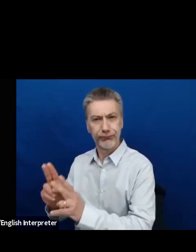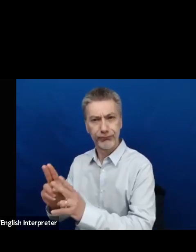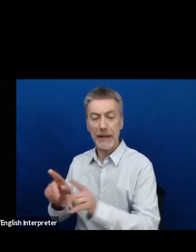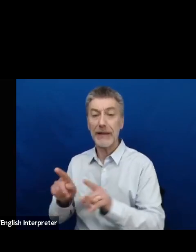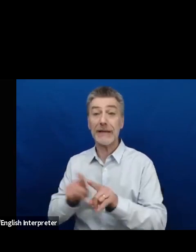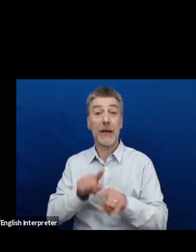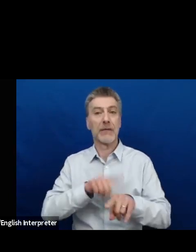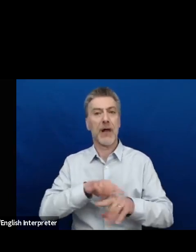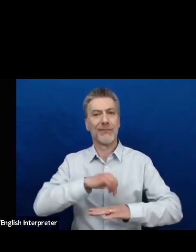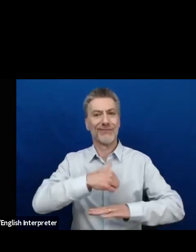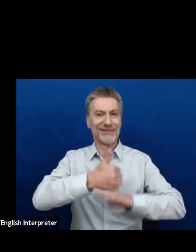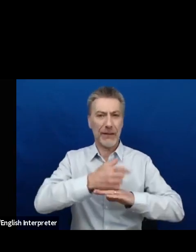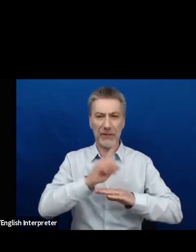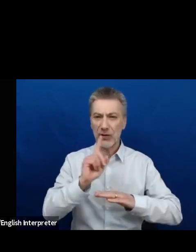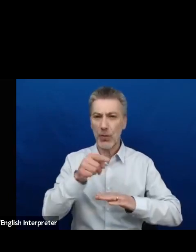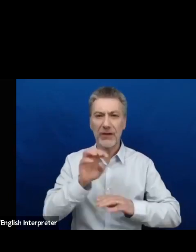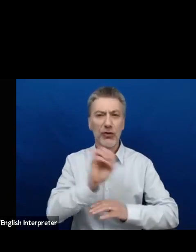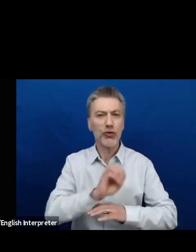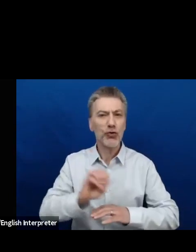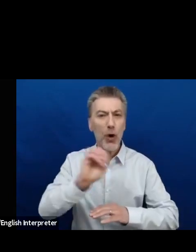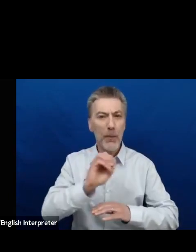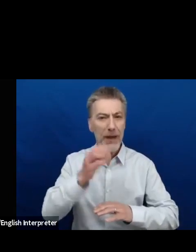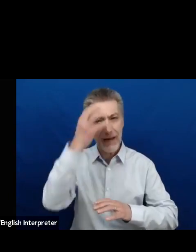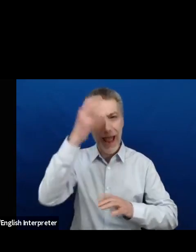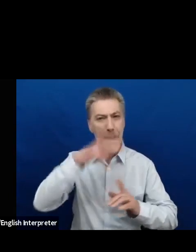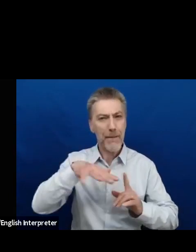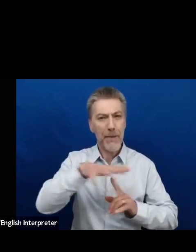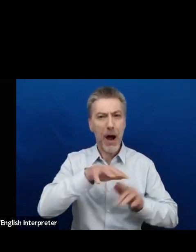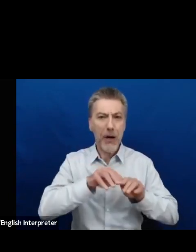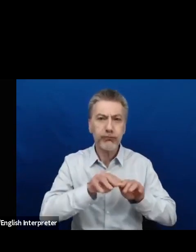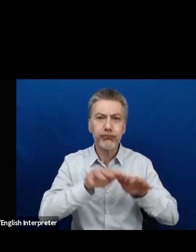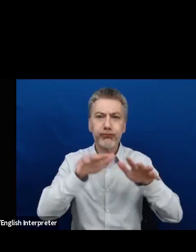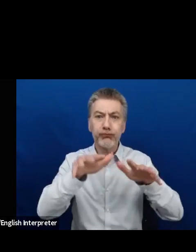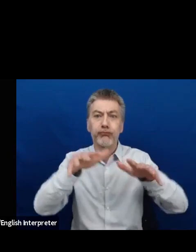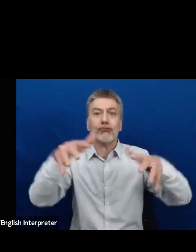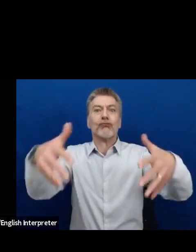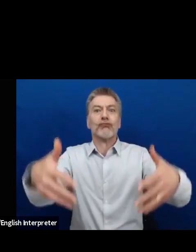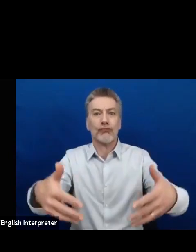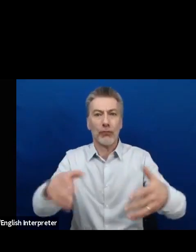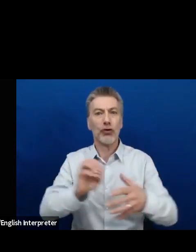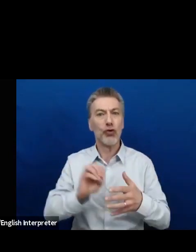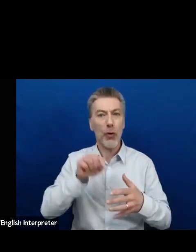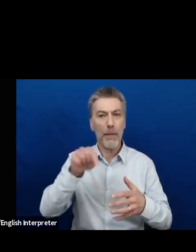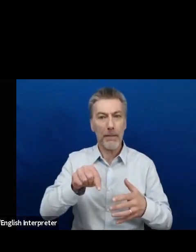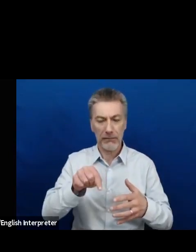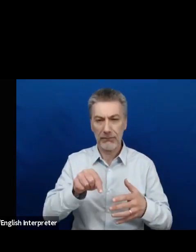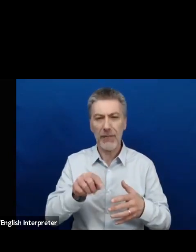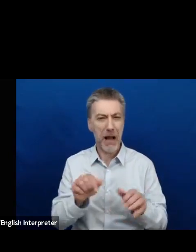The emergence of the nation state tents to be association s